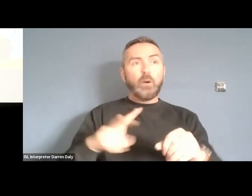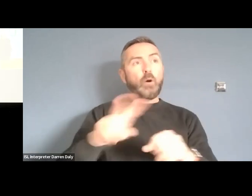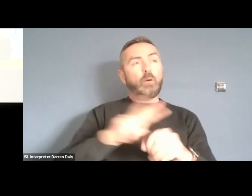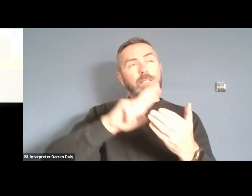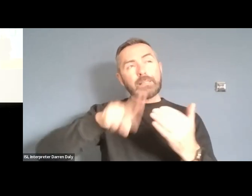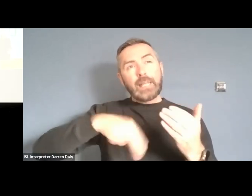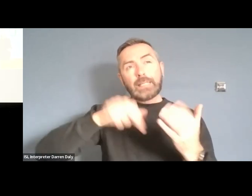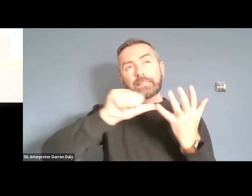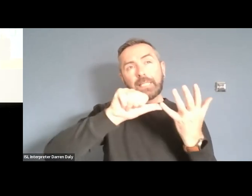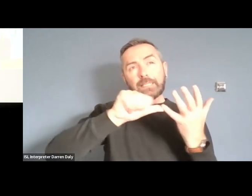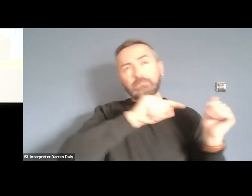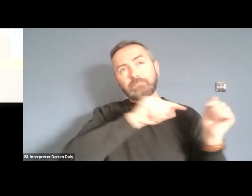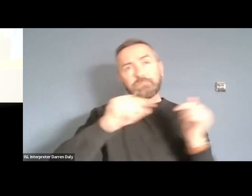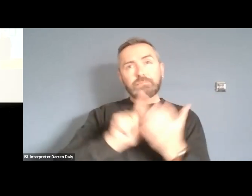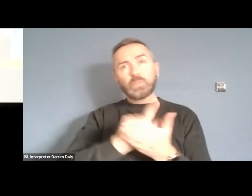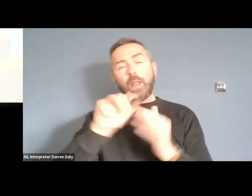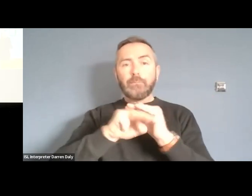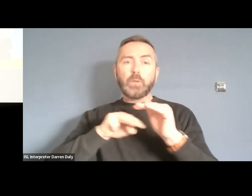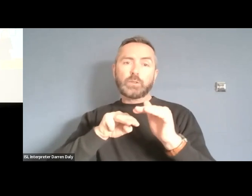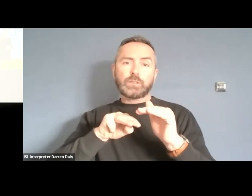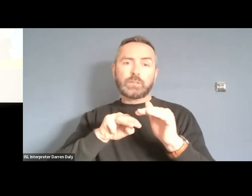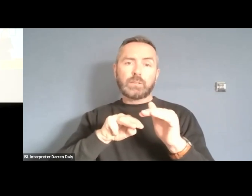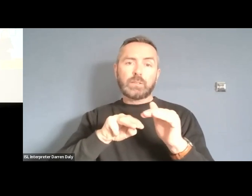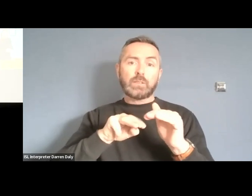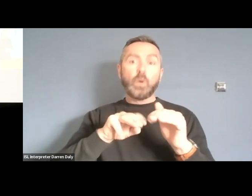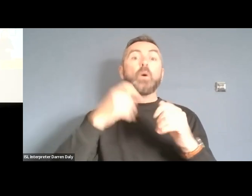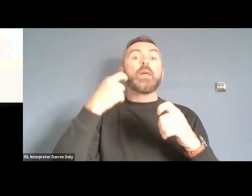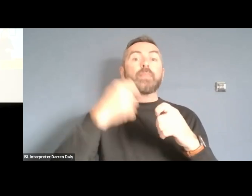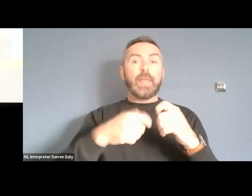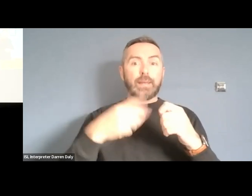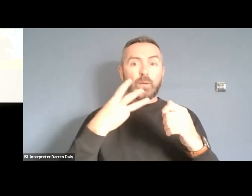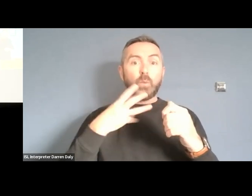months, so that the ultimate strategy that we adopt or that government adopts,